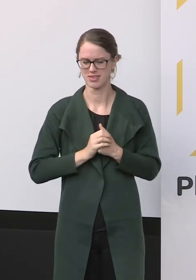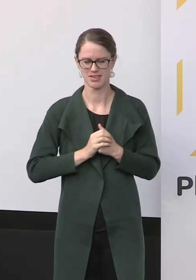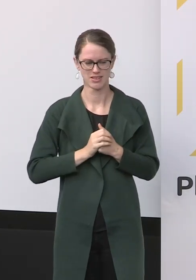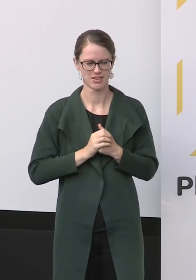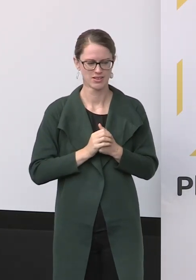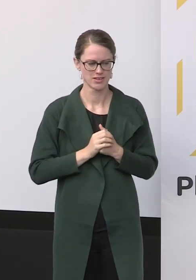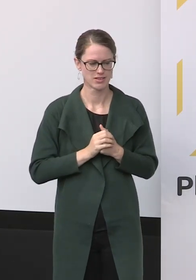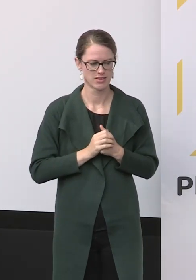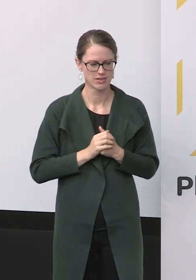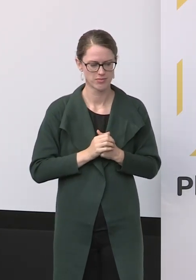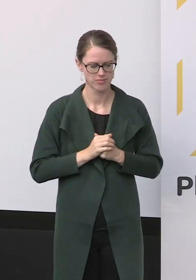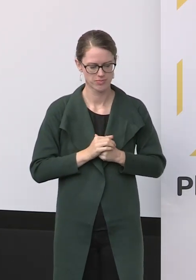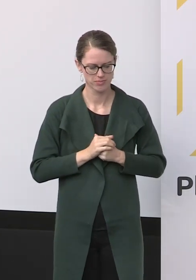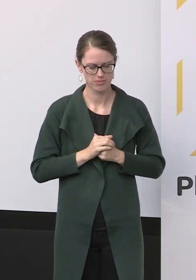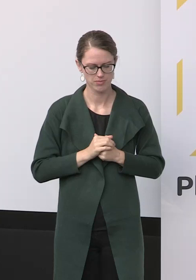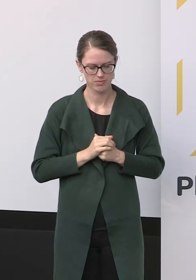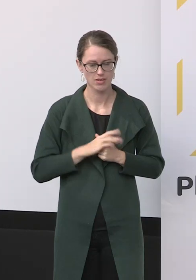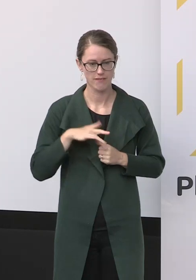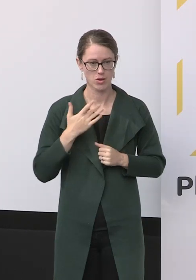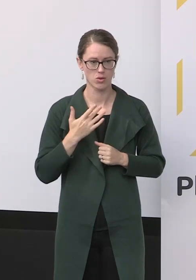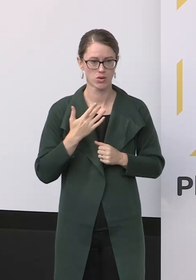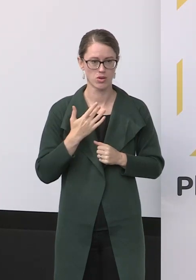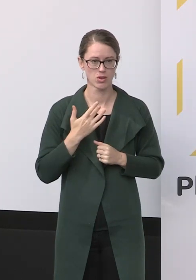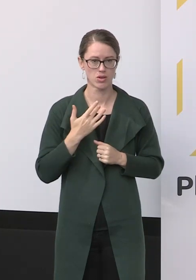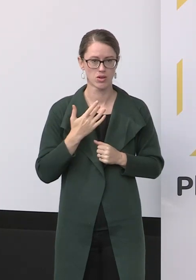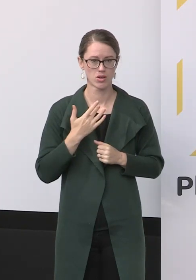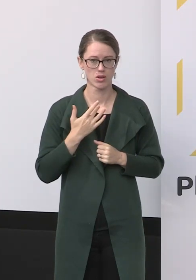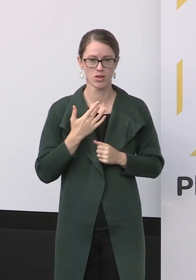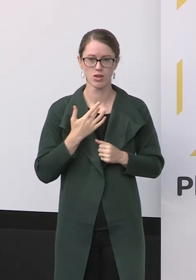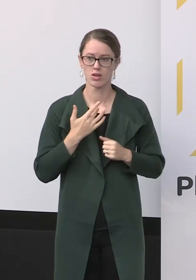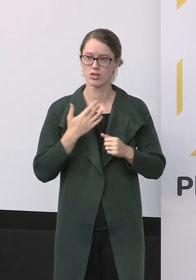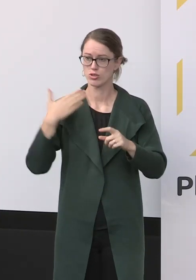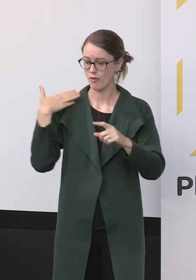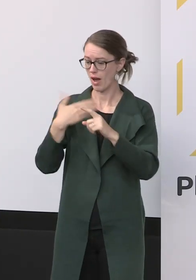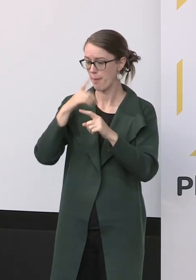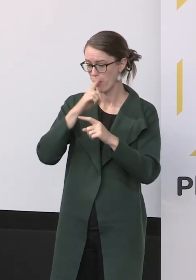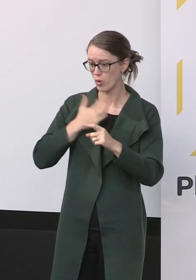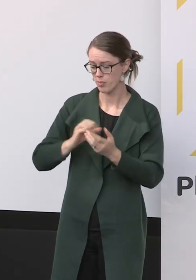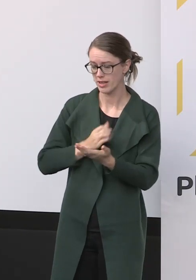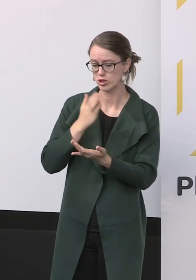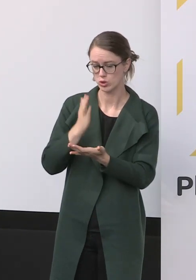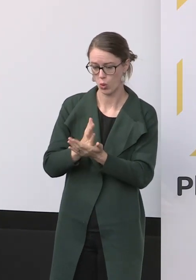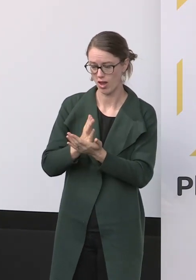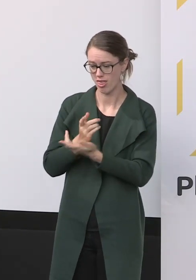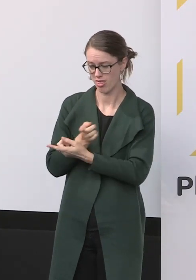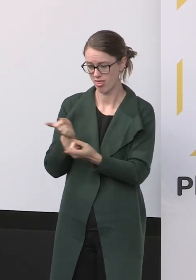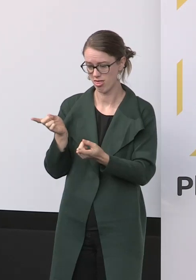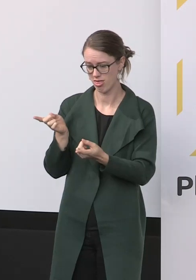people to be vaccinated against COVID-19. And I imagine that everybody - just